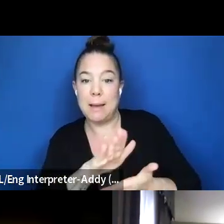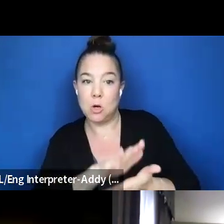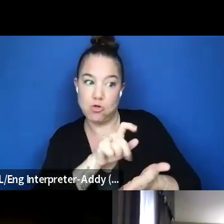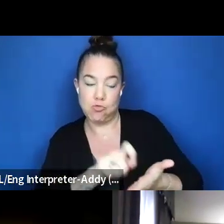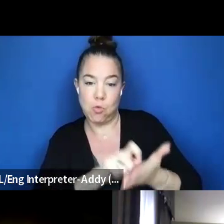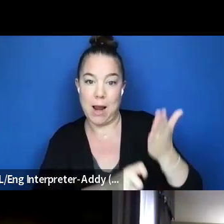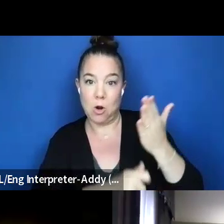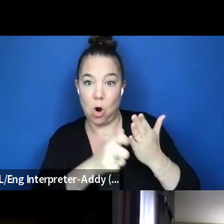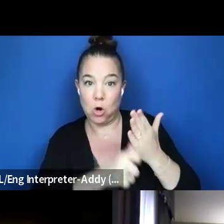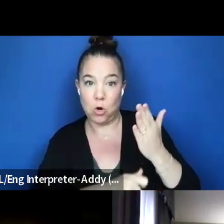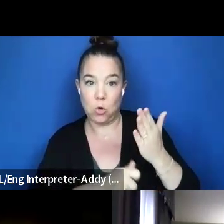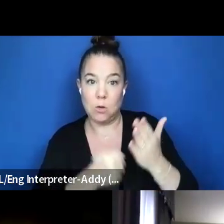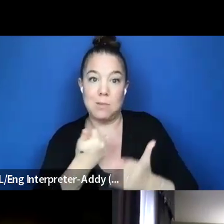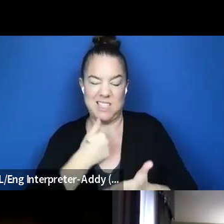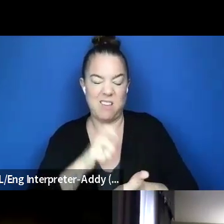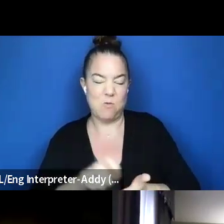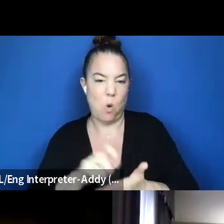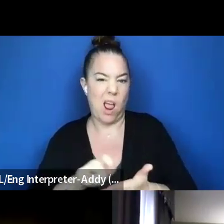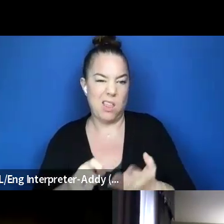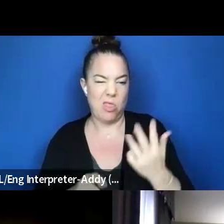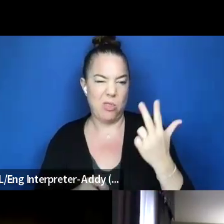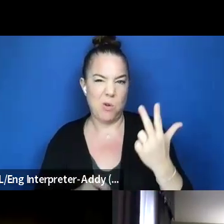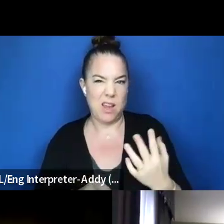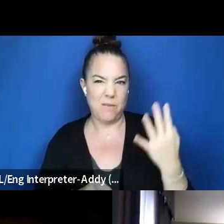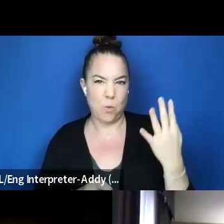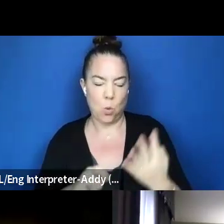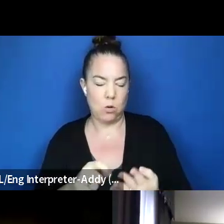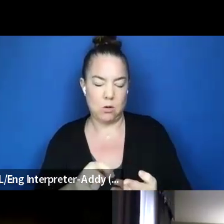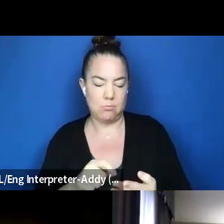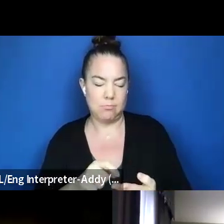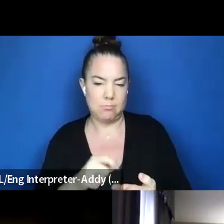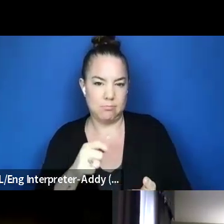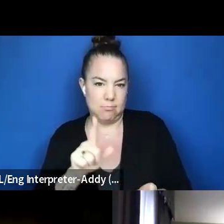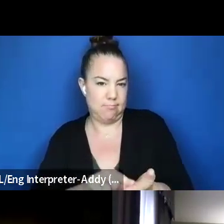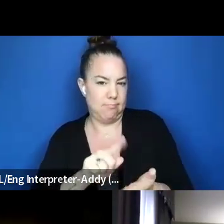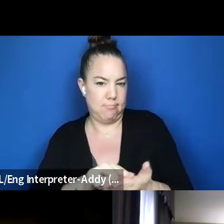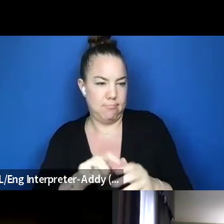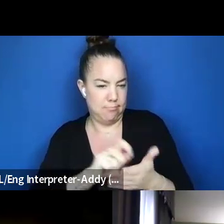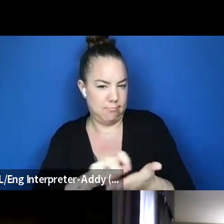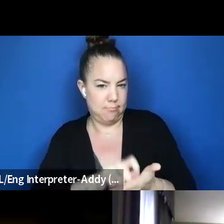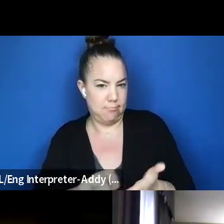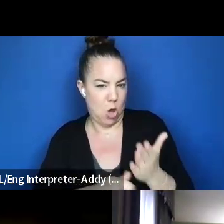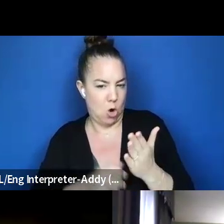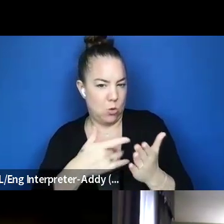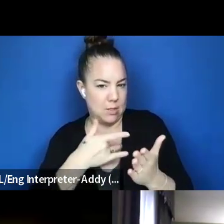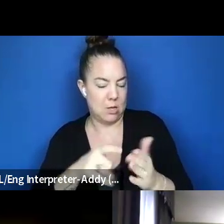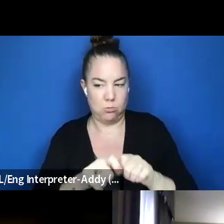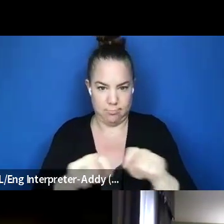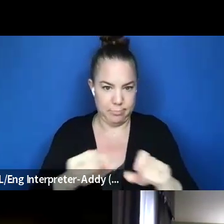Don Posh: 3 or 4 newspapers and Don Posh: the different counties I serve. Don Posh: and Don Posh: I could get it to my consumers.